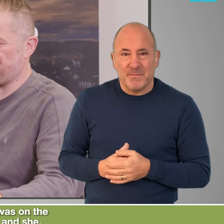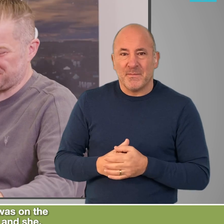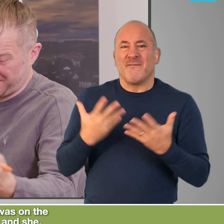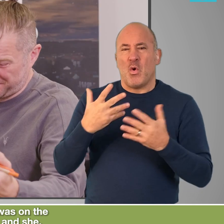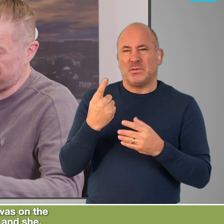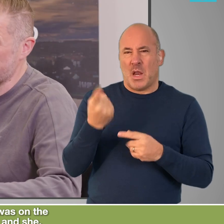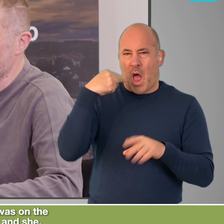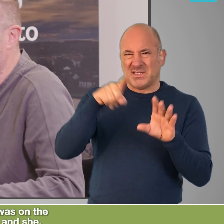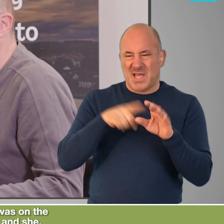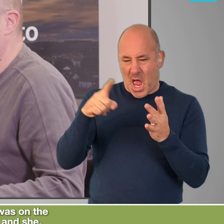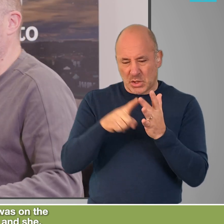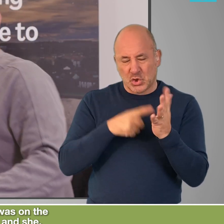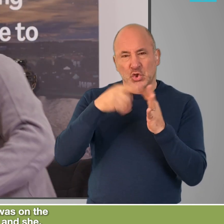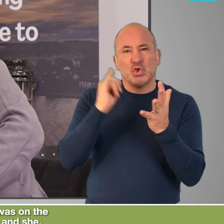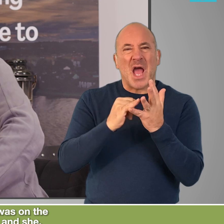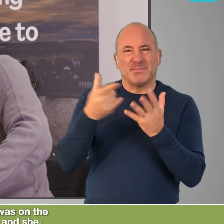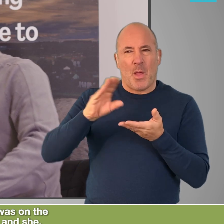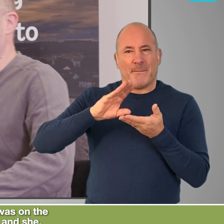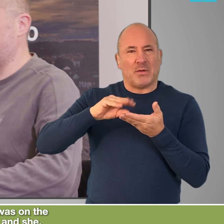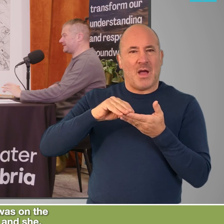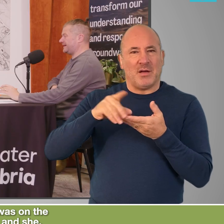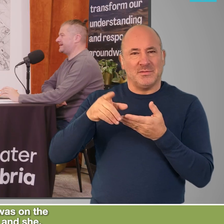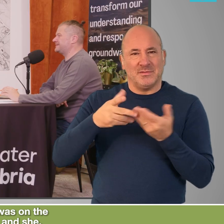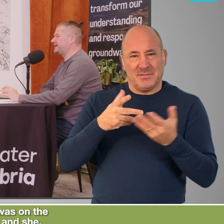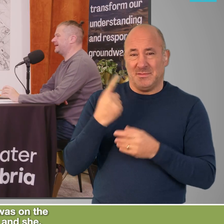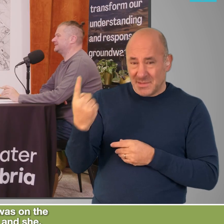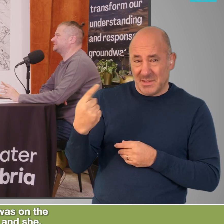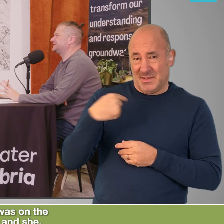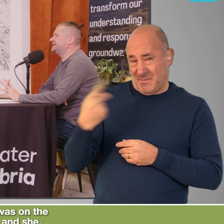So Jess obviously was on the podcast last year, and she,